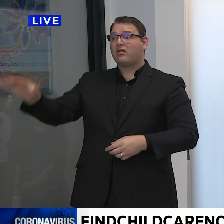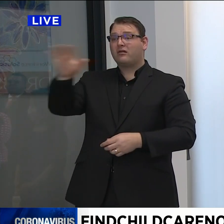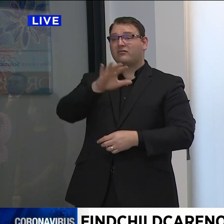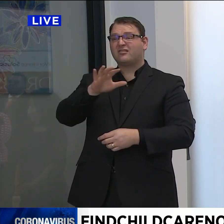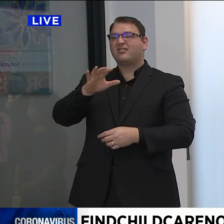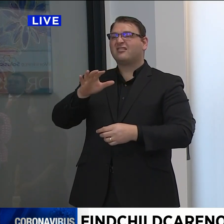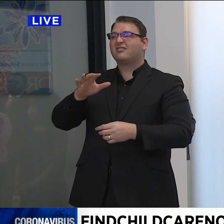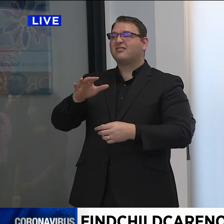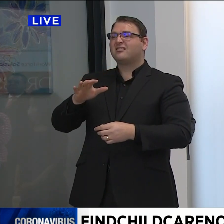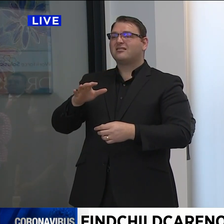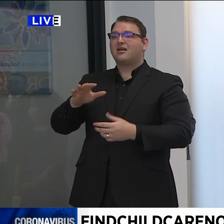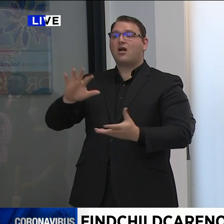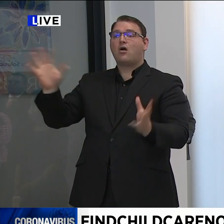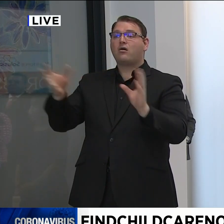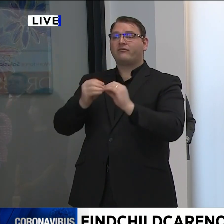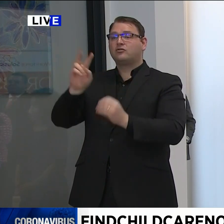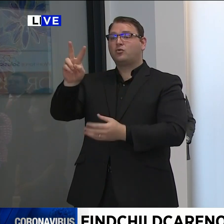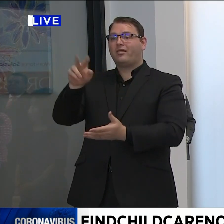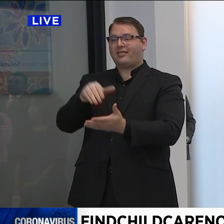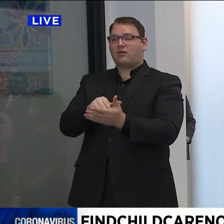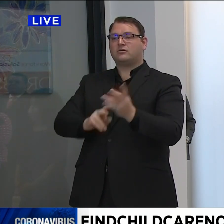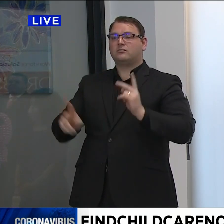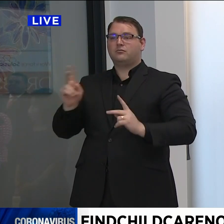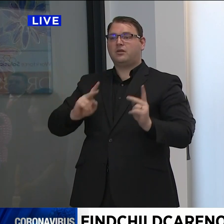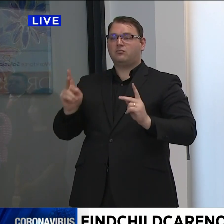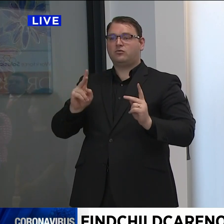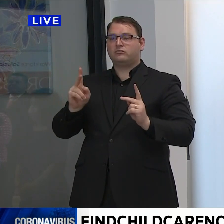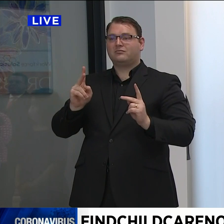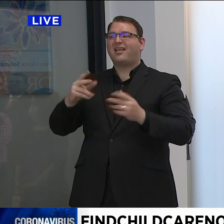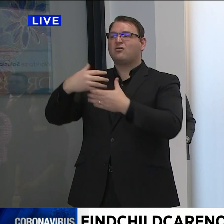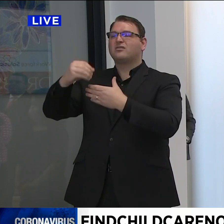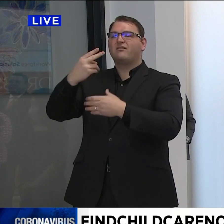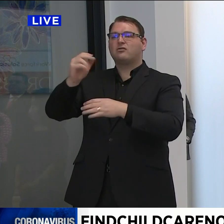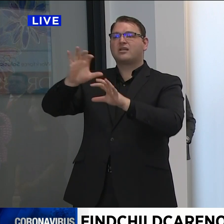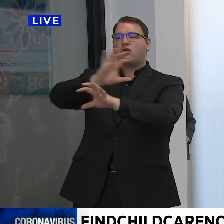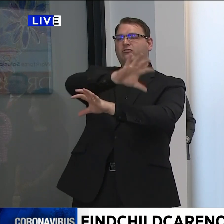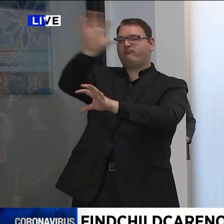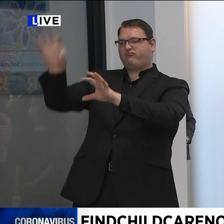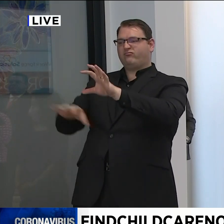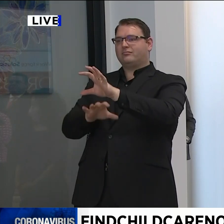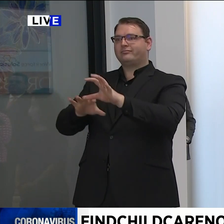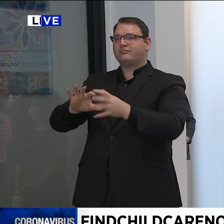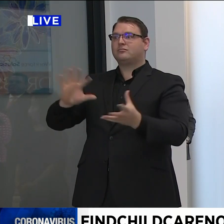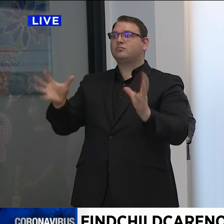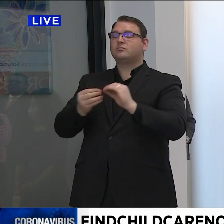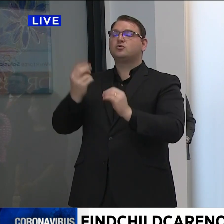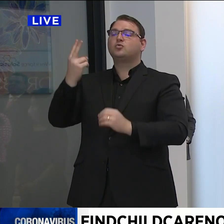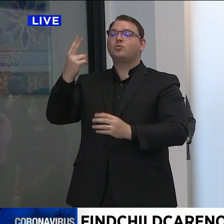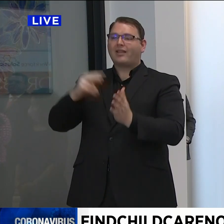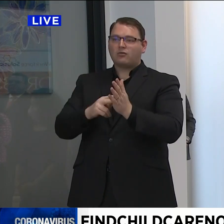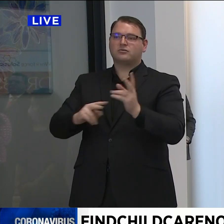into the double digits. We are at 20 double digits. We are at 20 people who’ve had their lives people who’ve had their lives stolen by COVID-19 stolen by COVID-19 so far across our so far across our region beyond Harris County